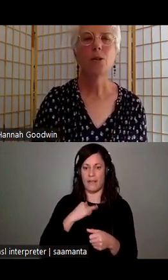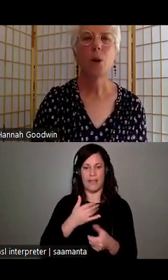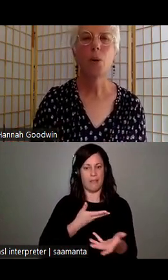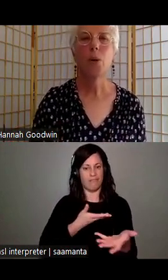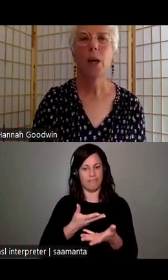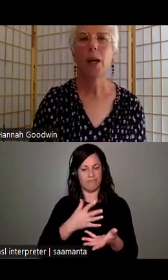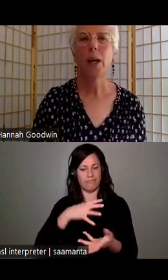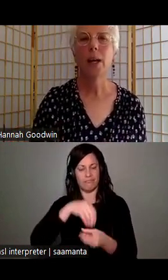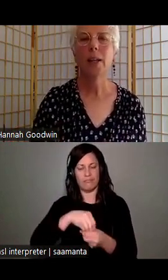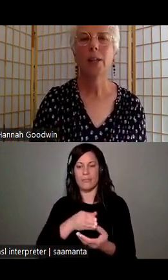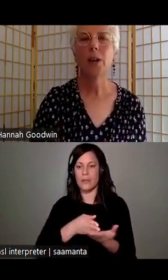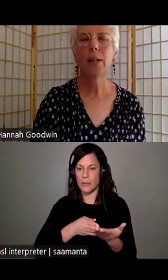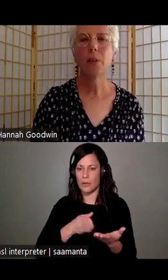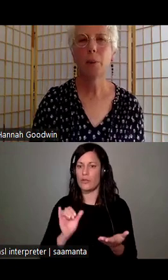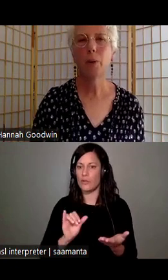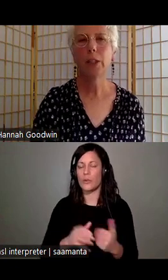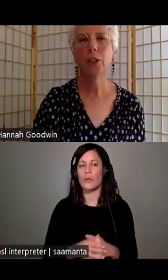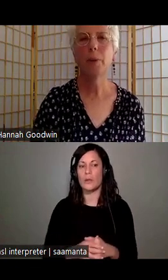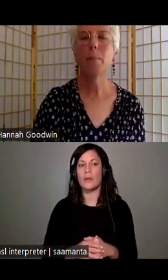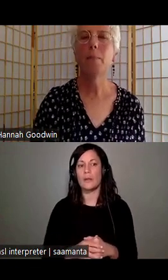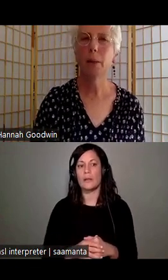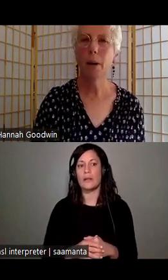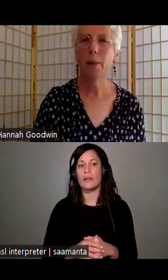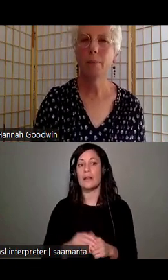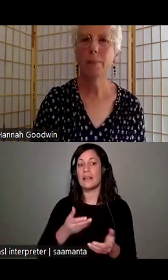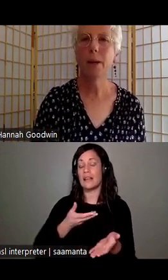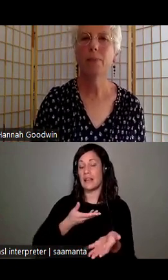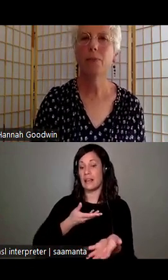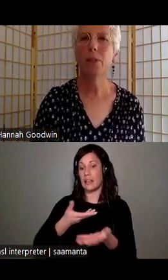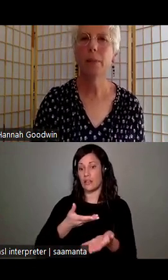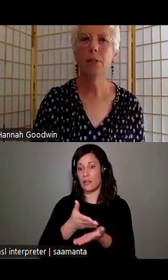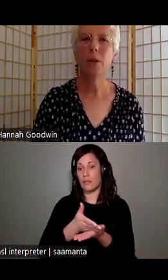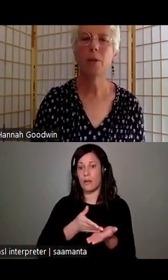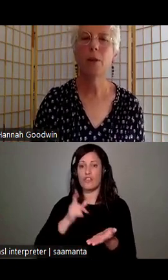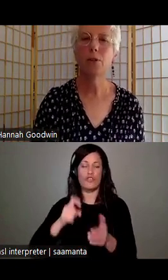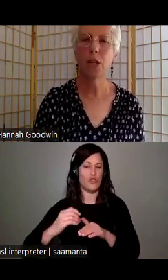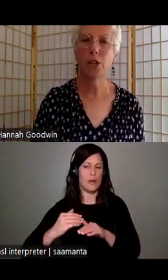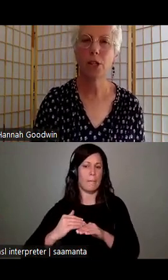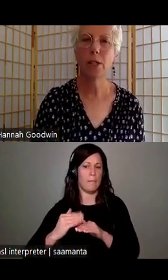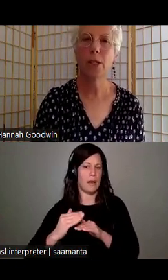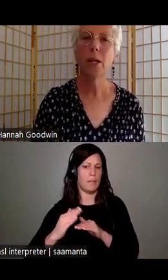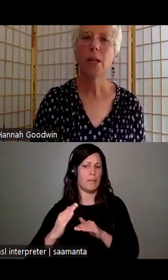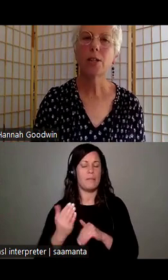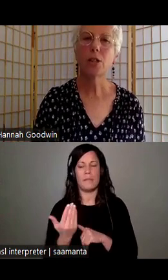So the interactive component should be a minimum of 15 minutes of conversation,